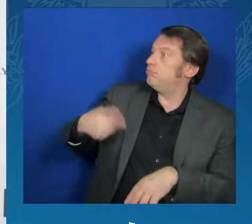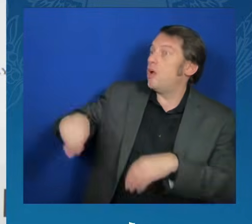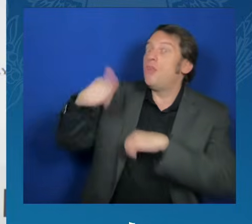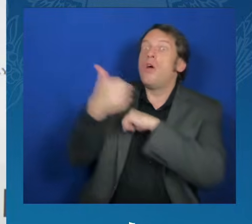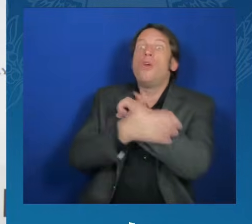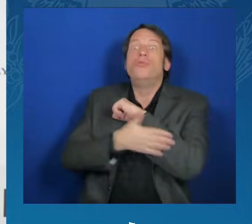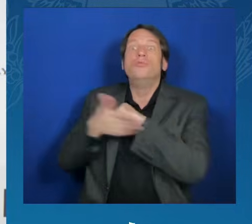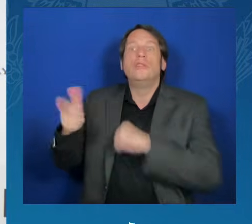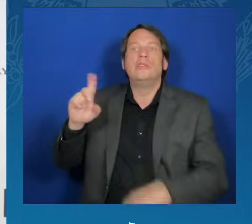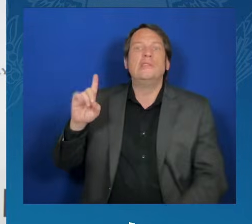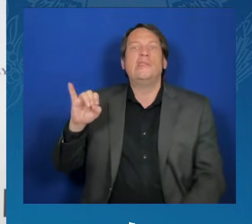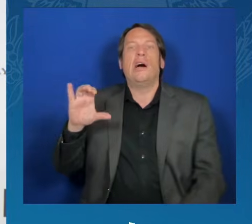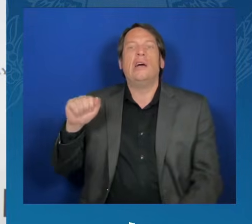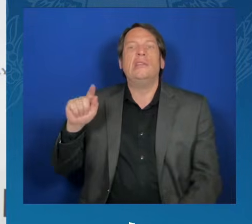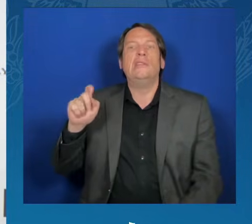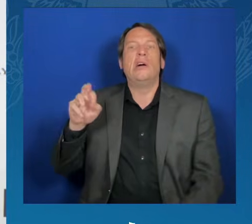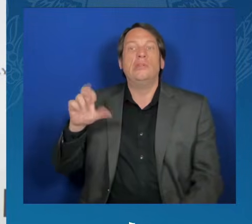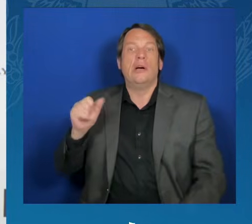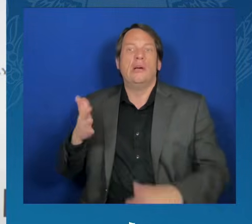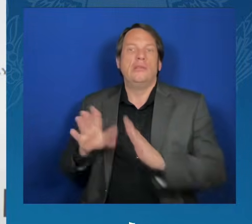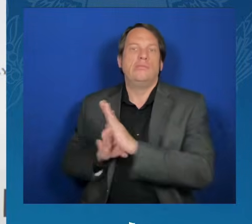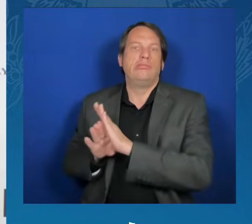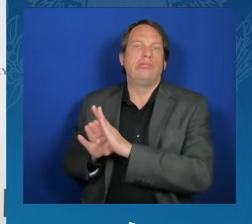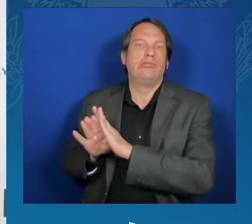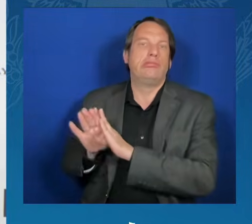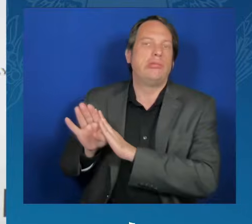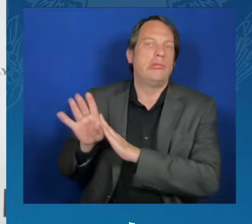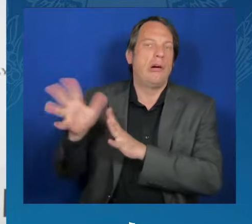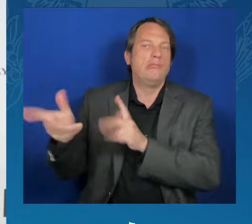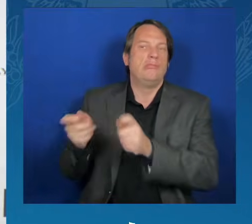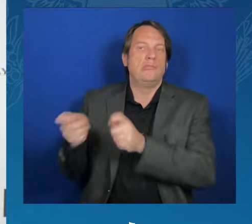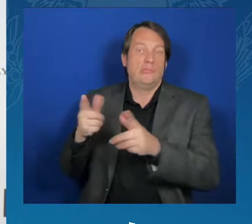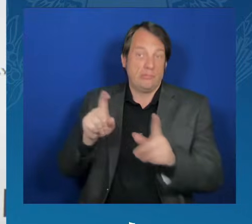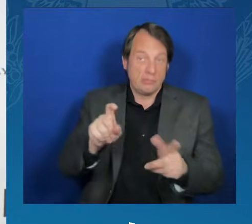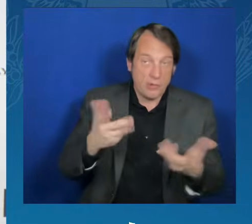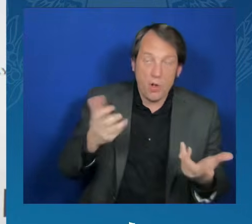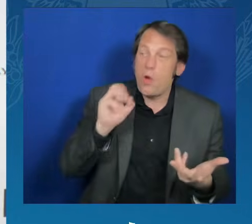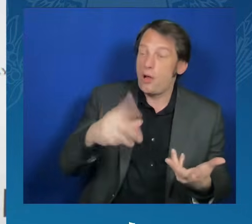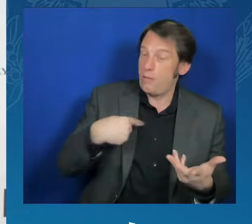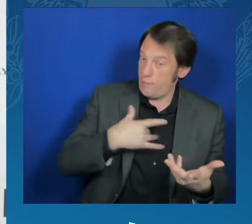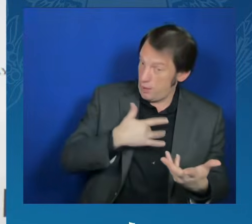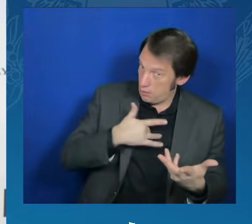in lockstep with our allies and partners or go it alone.